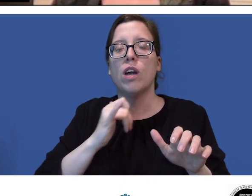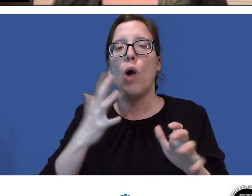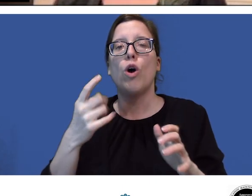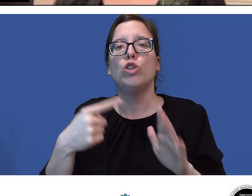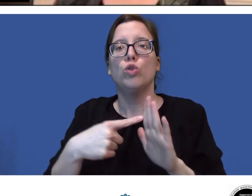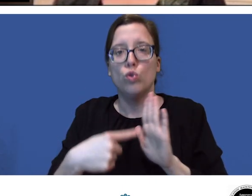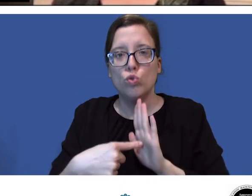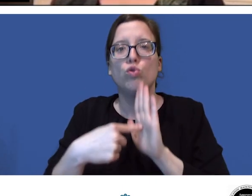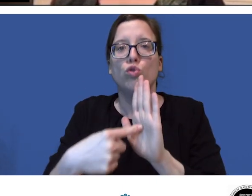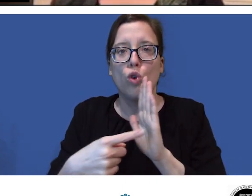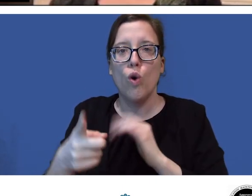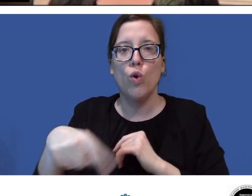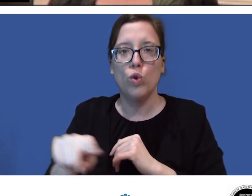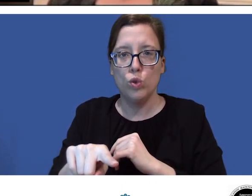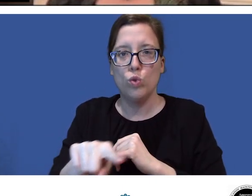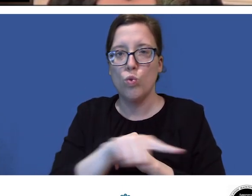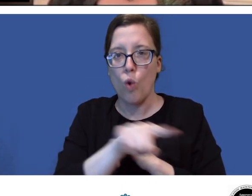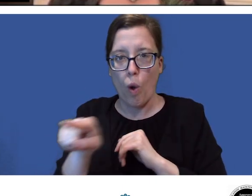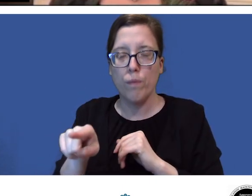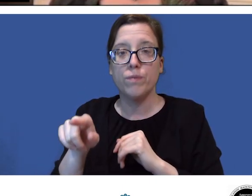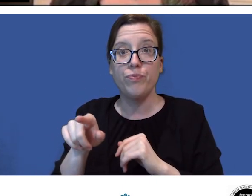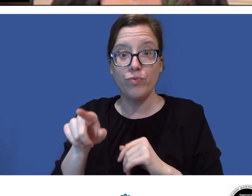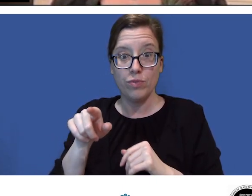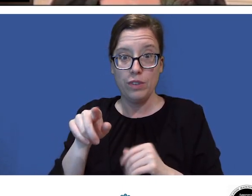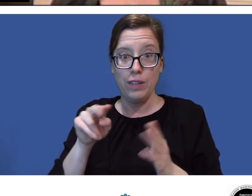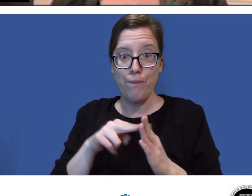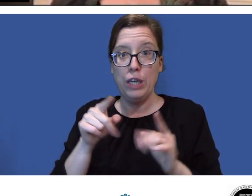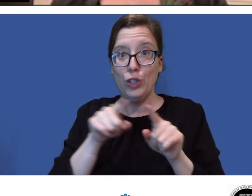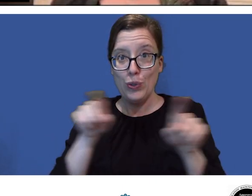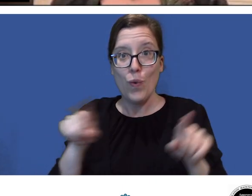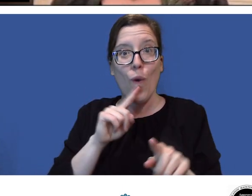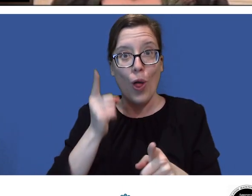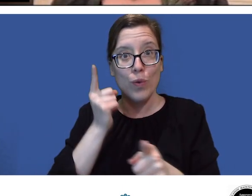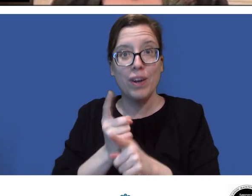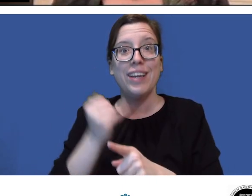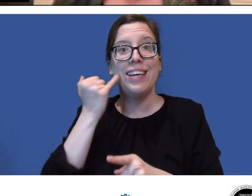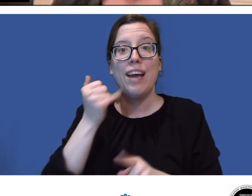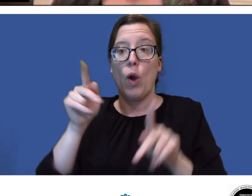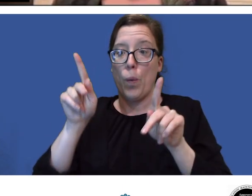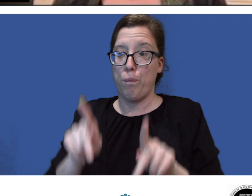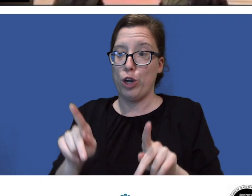So I want to just reinforce you in your understanding that you are correct,